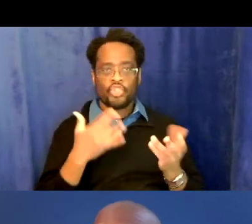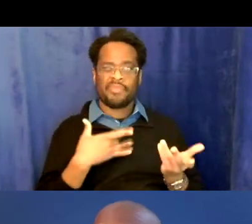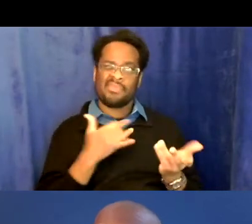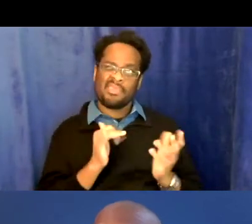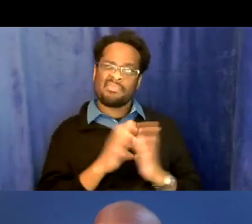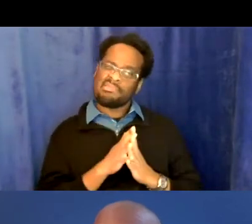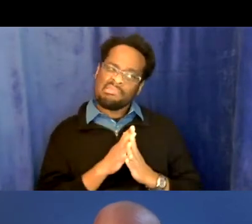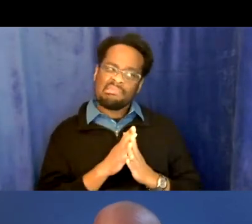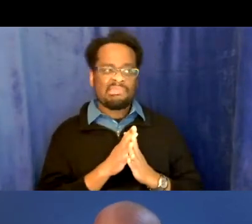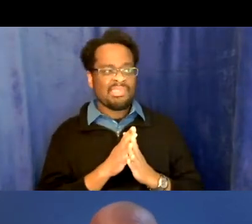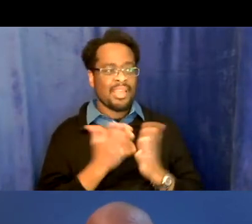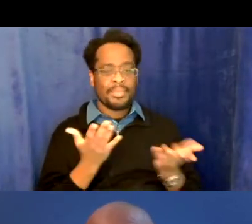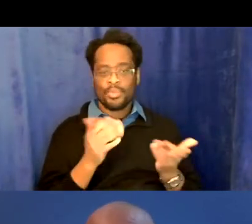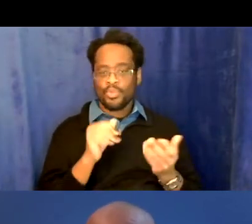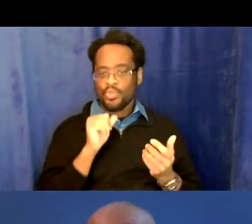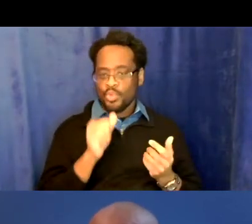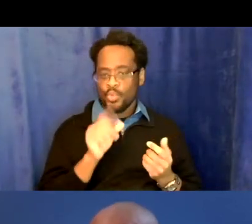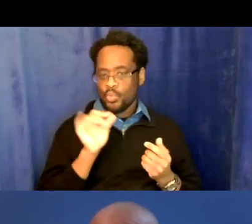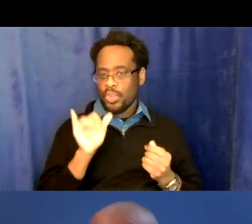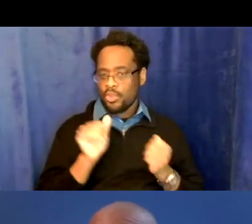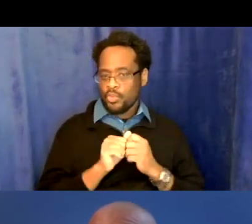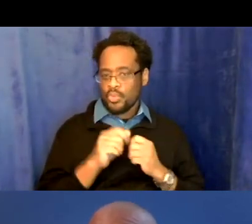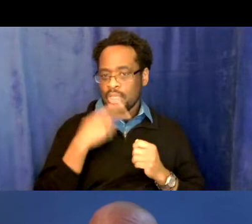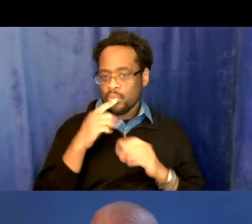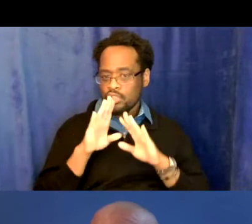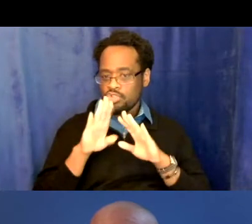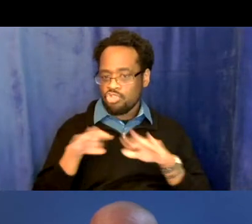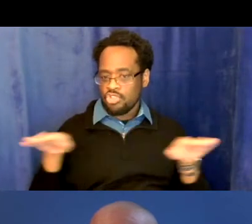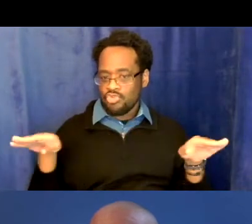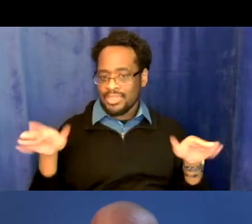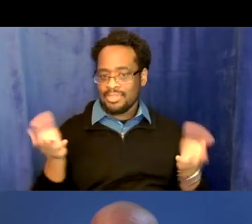cochlear implants. Like even with the teachers and staff. So um you don't really do that with